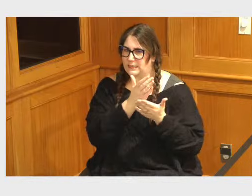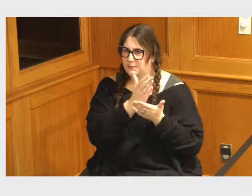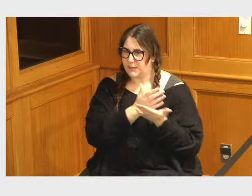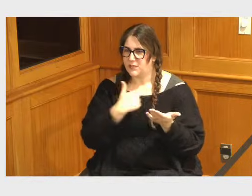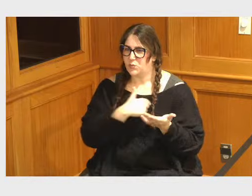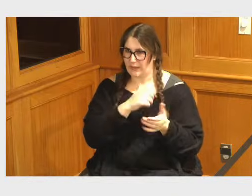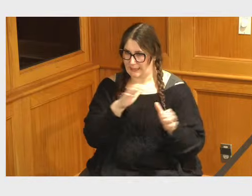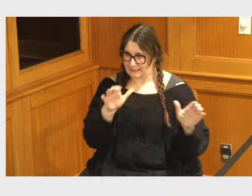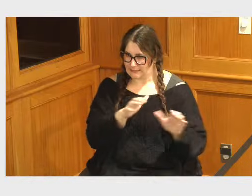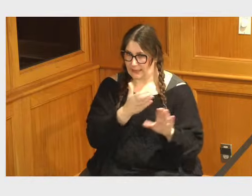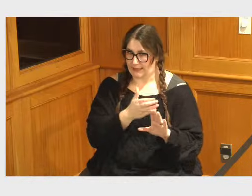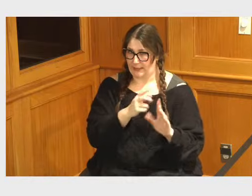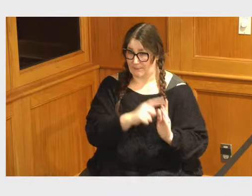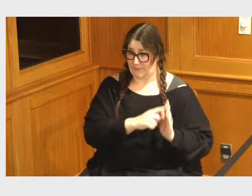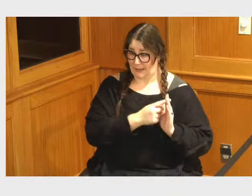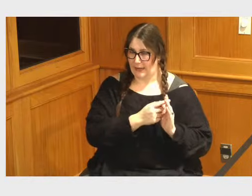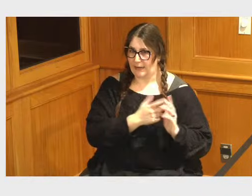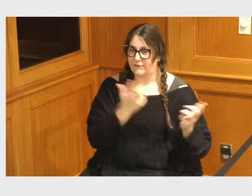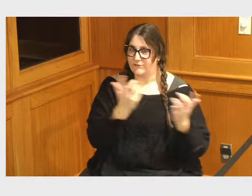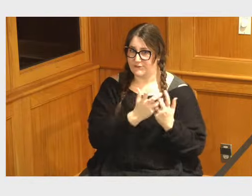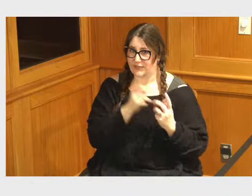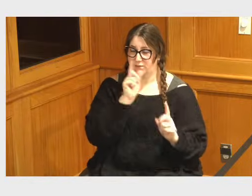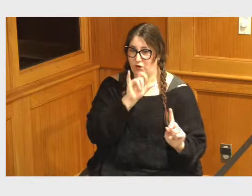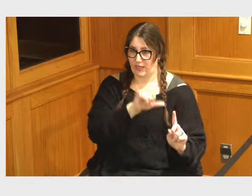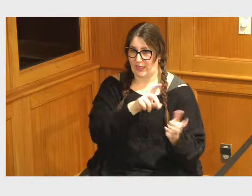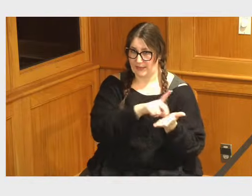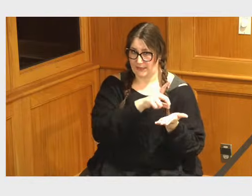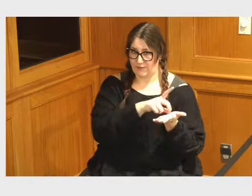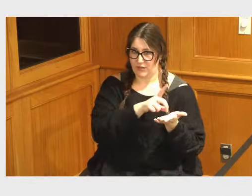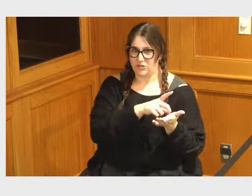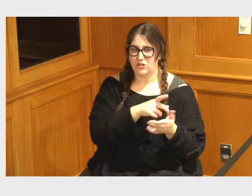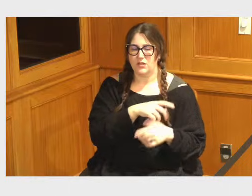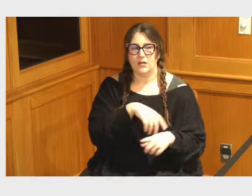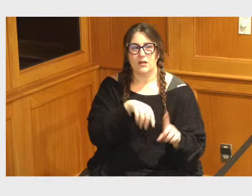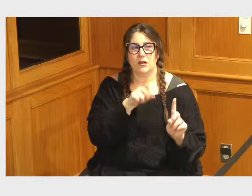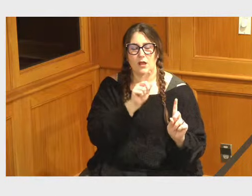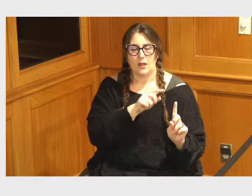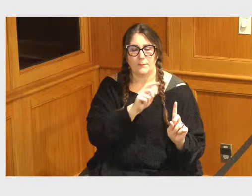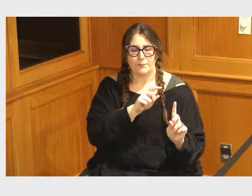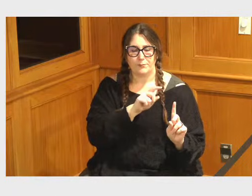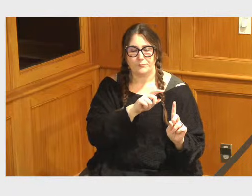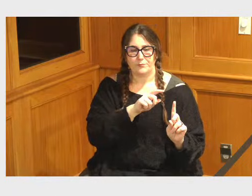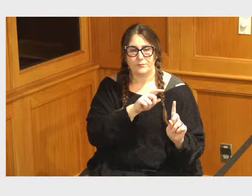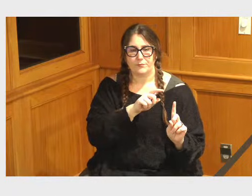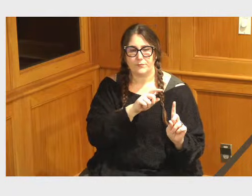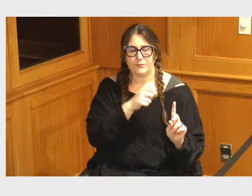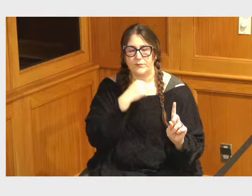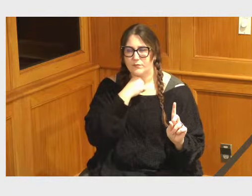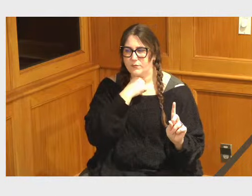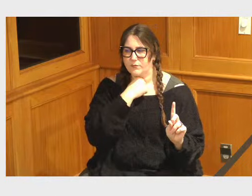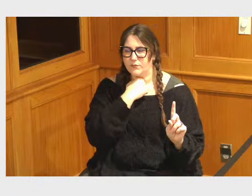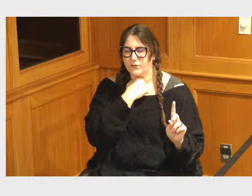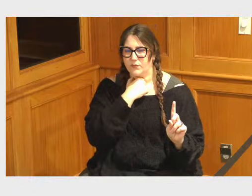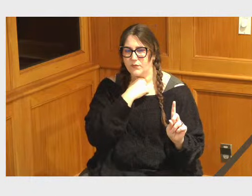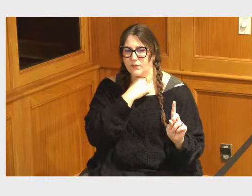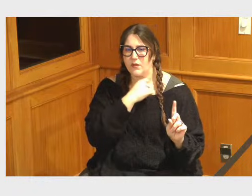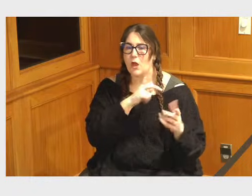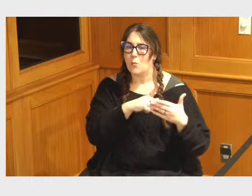fit this to a tea. Um, Pedretti Place was one project that had everything lined up. It had it